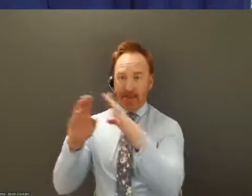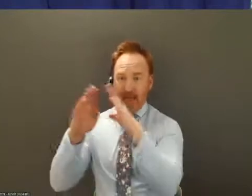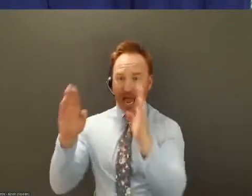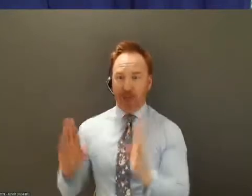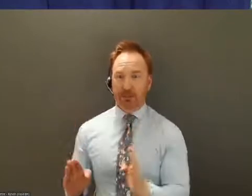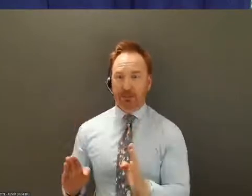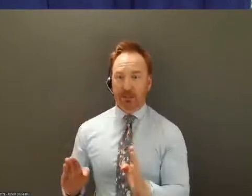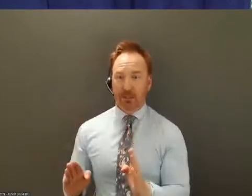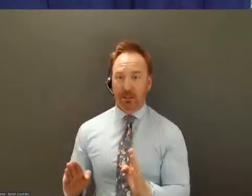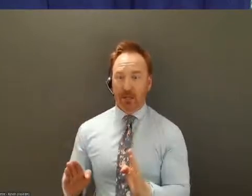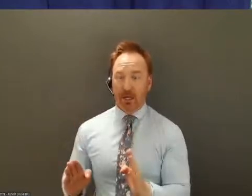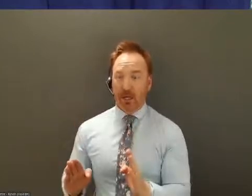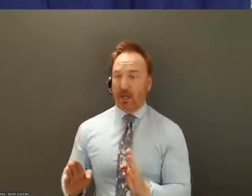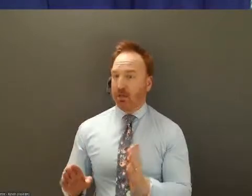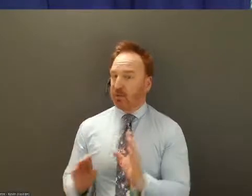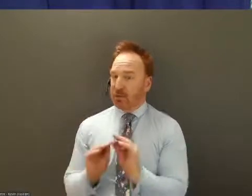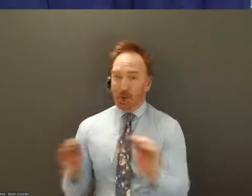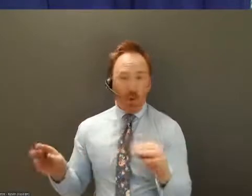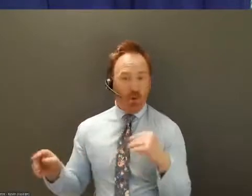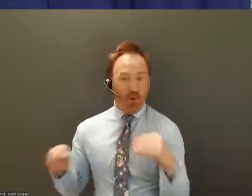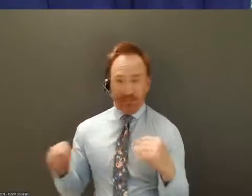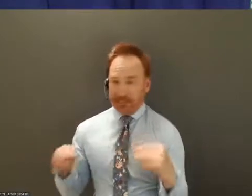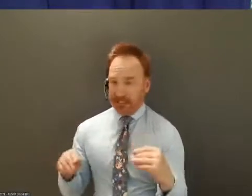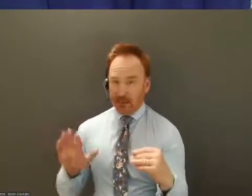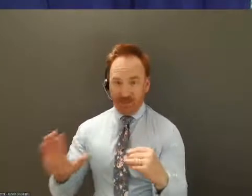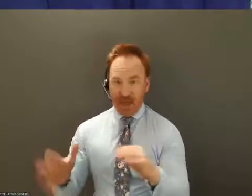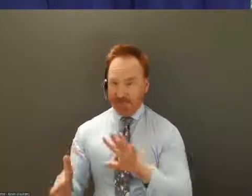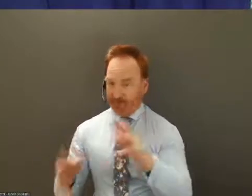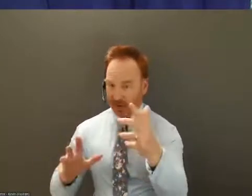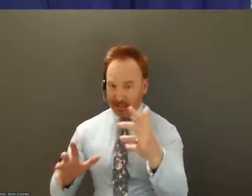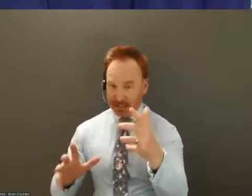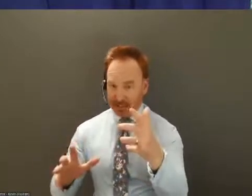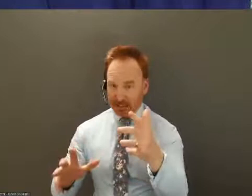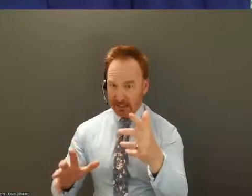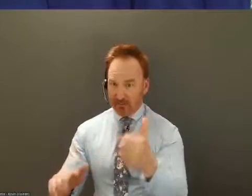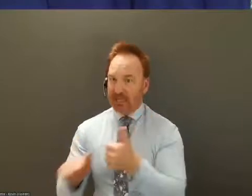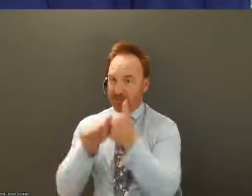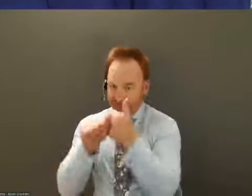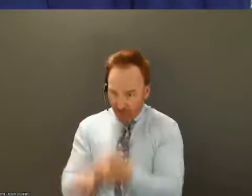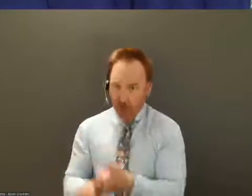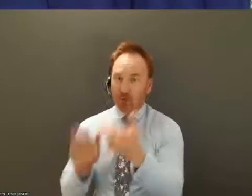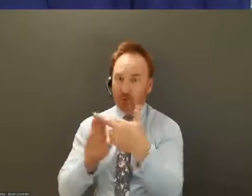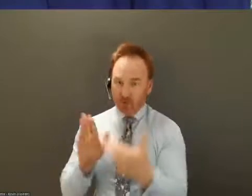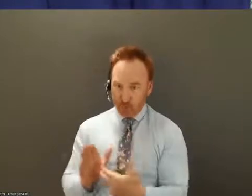are at risk for additional exposures and ensure the testing approach can be added to